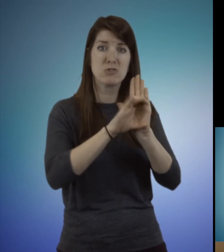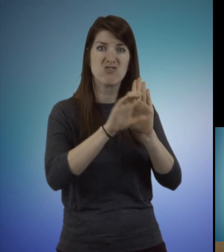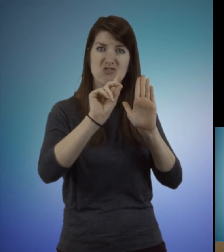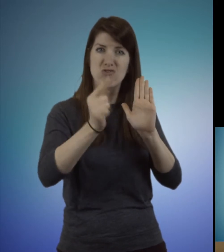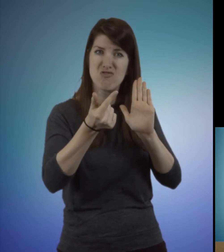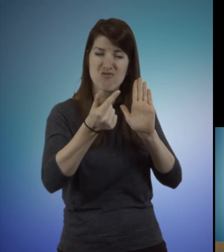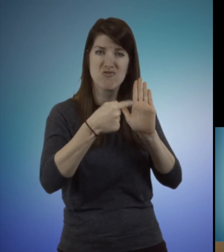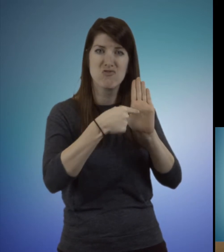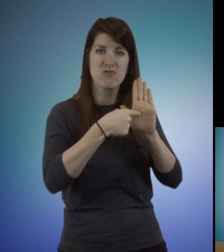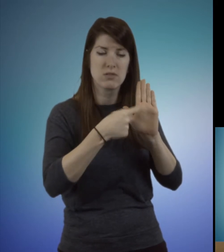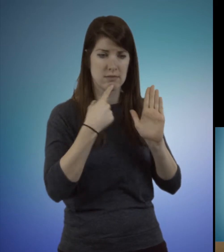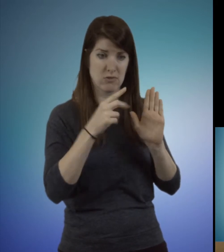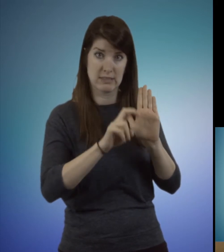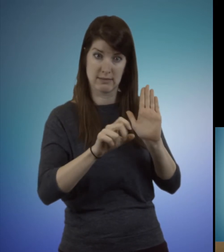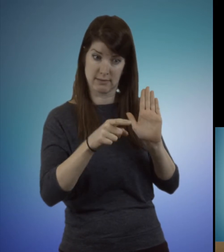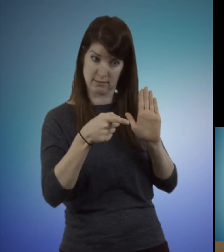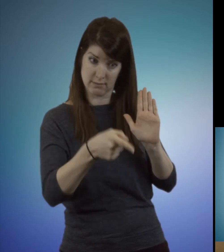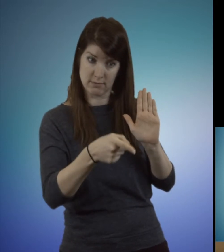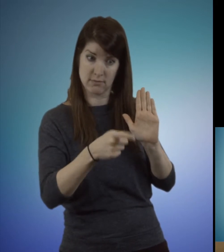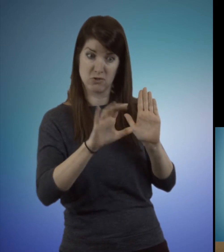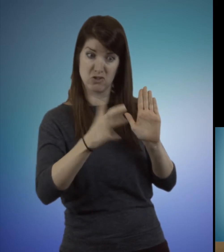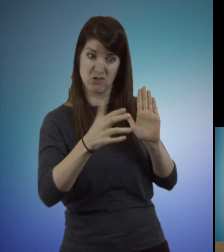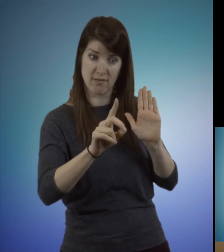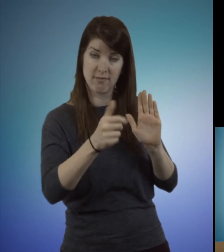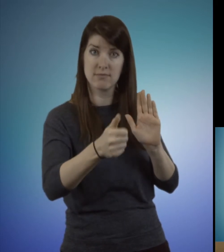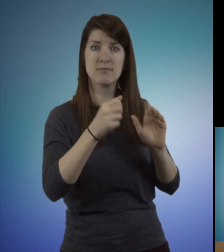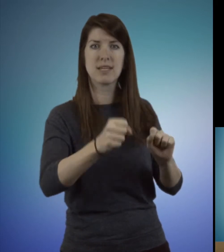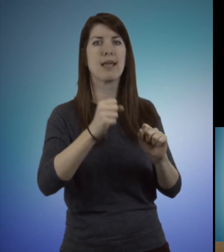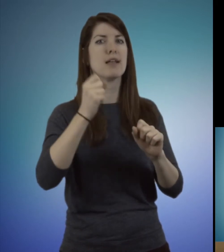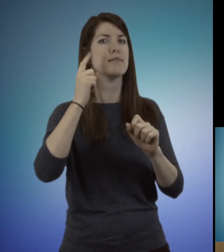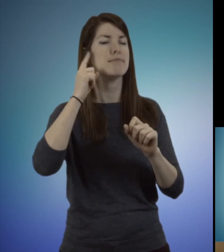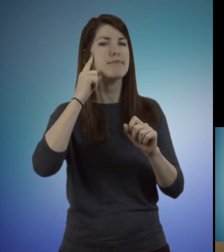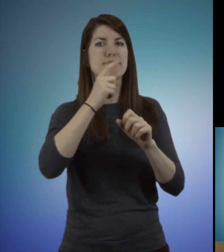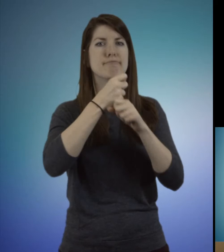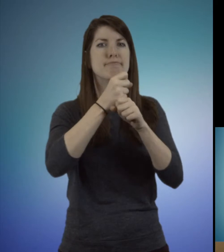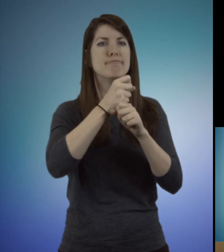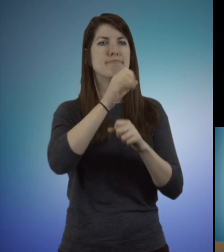and what they are assessing is can the child produce the sounds, d-o-g.